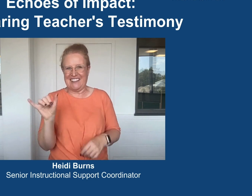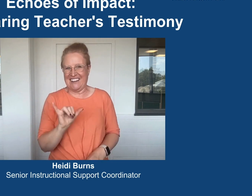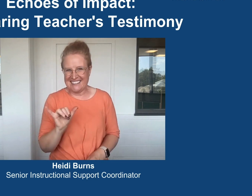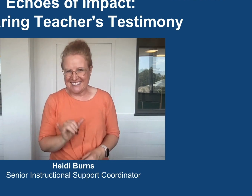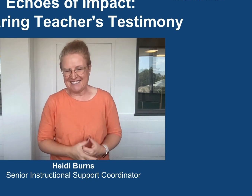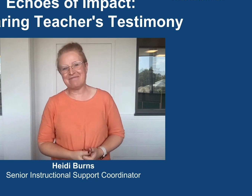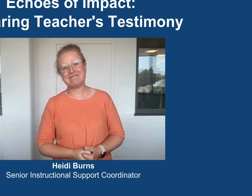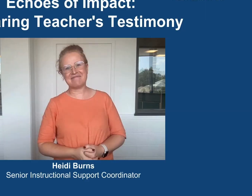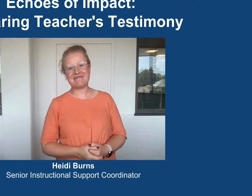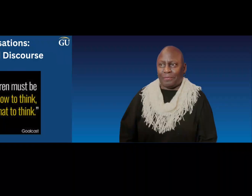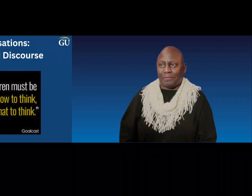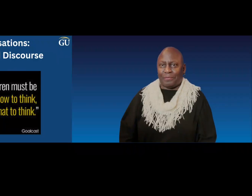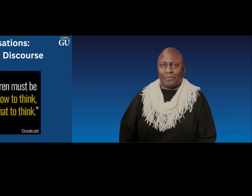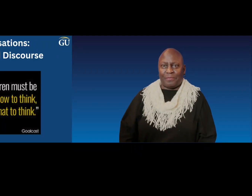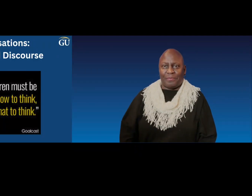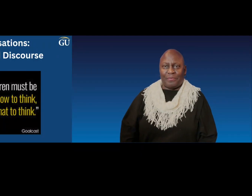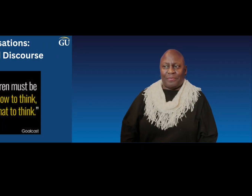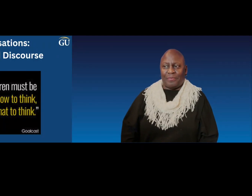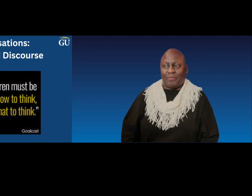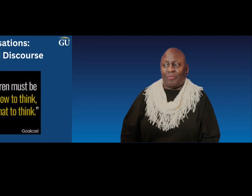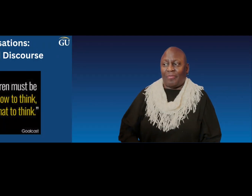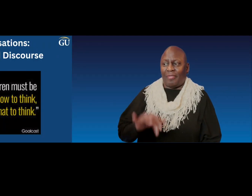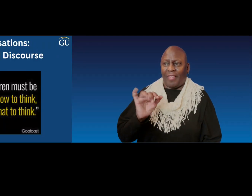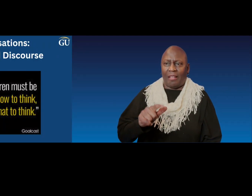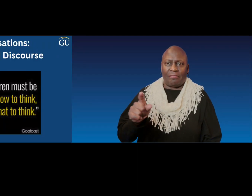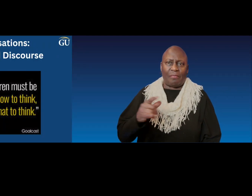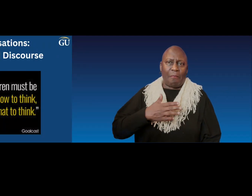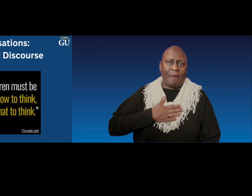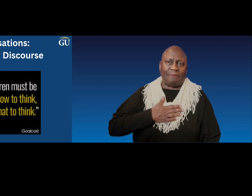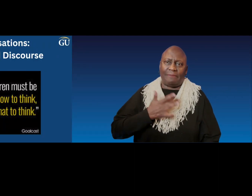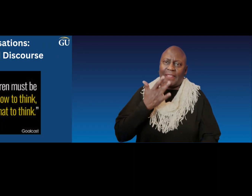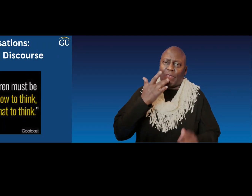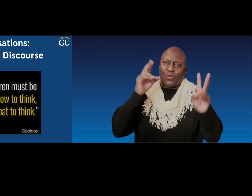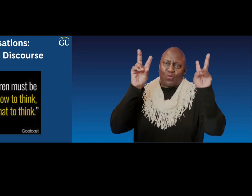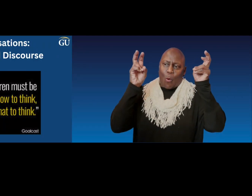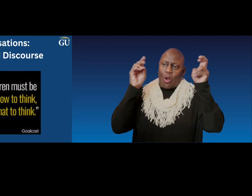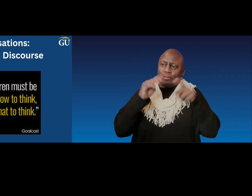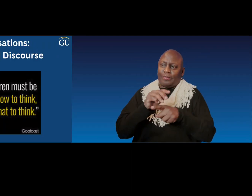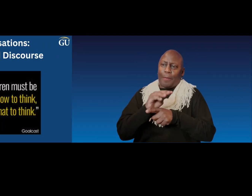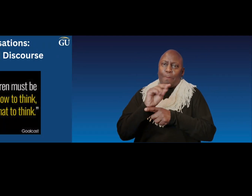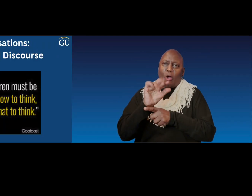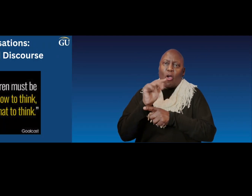of their children to. This is my favorite quote